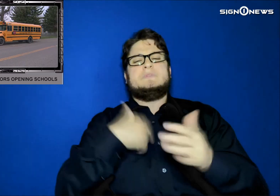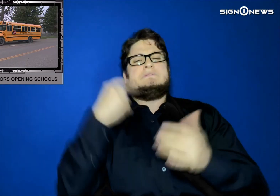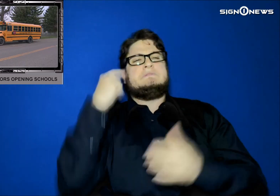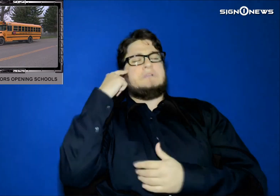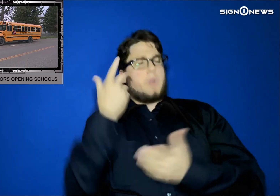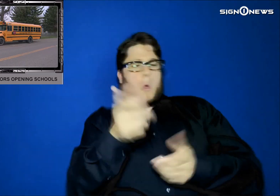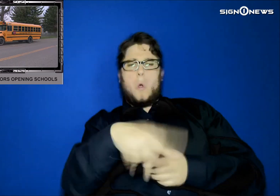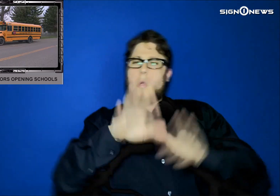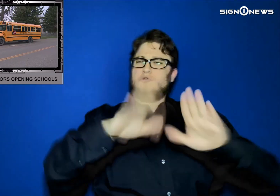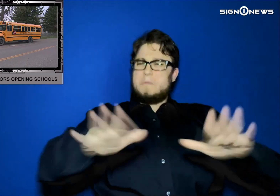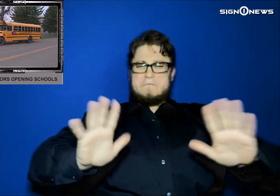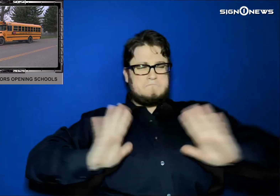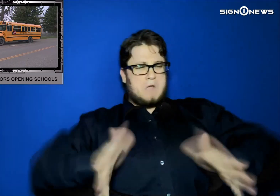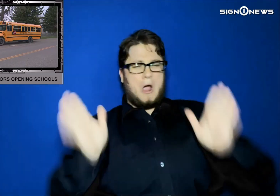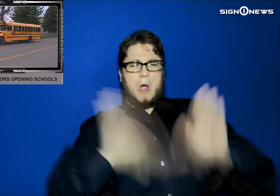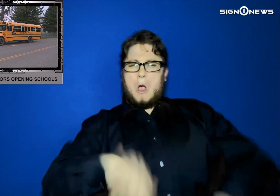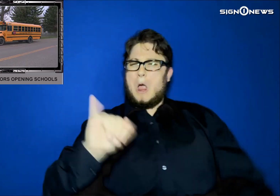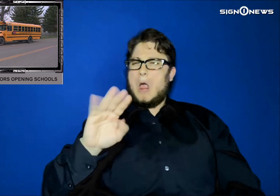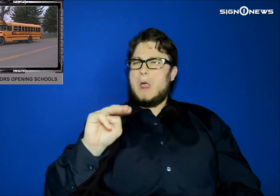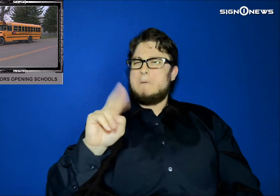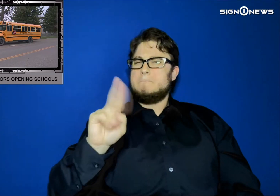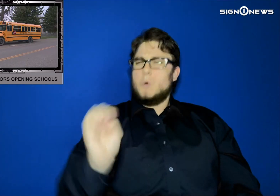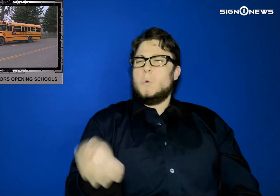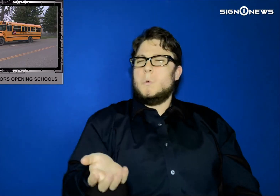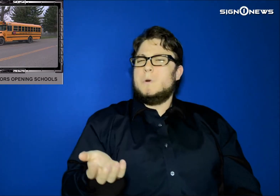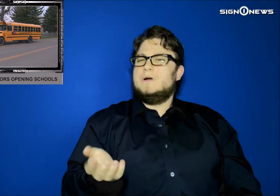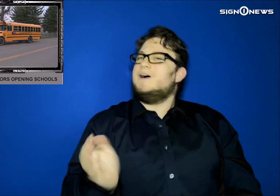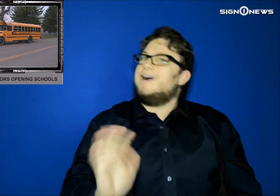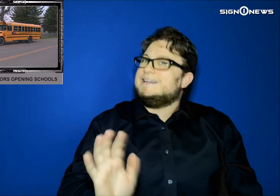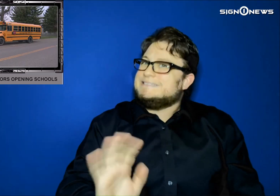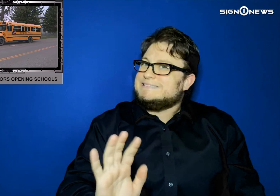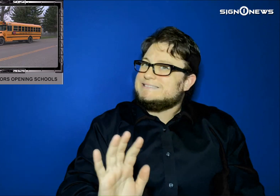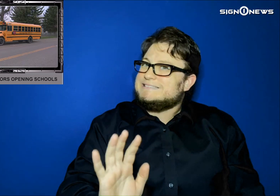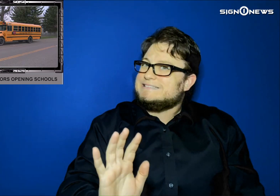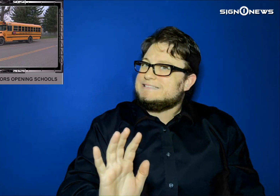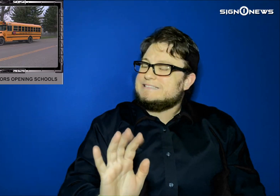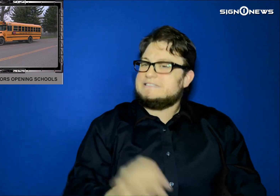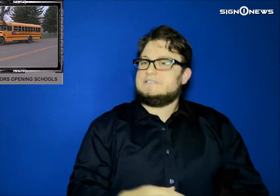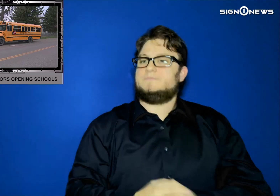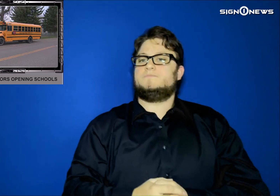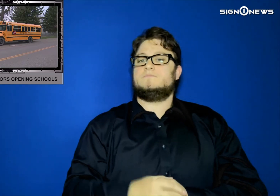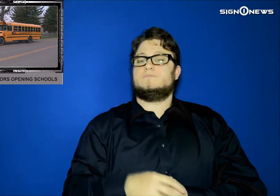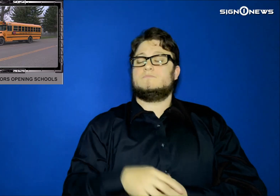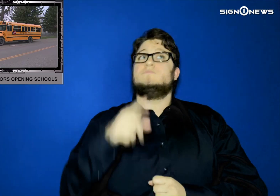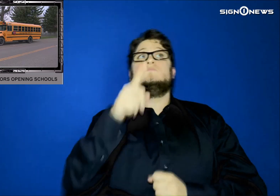And we shouldn't fall into thinking children are immune.